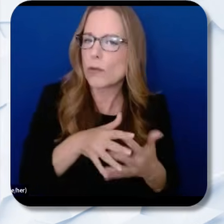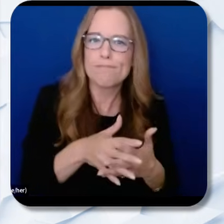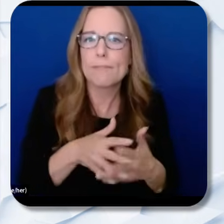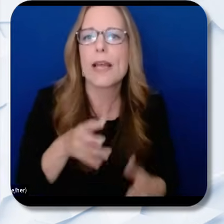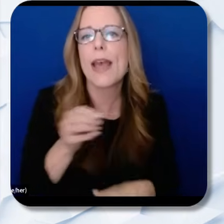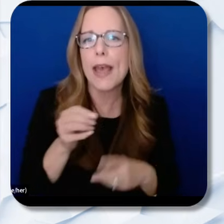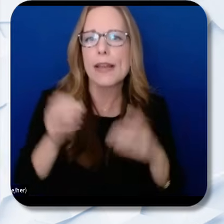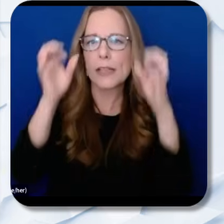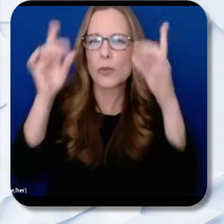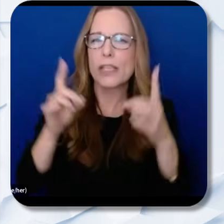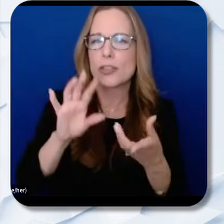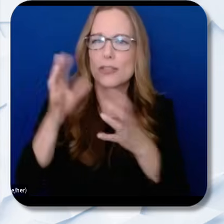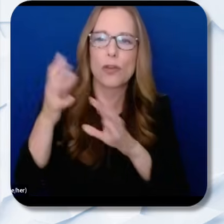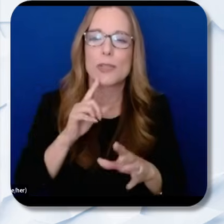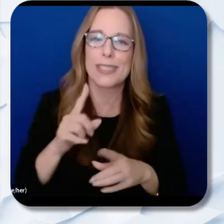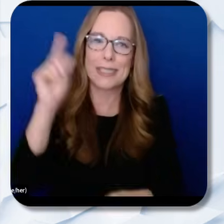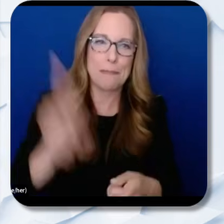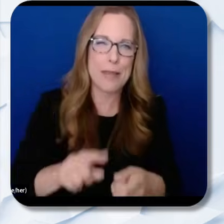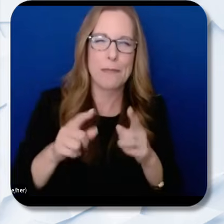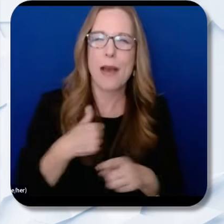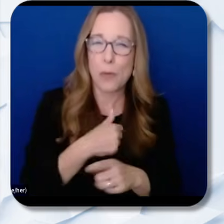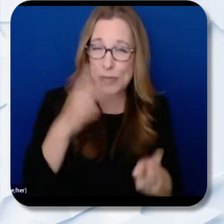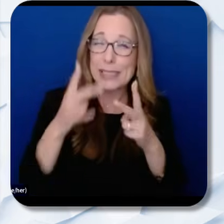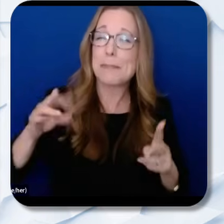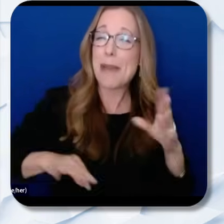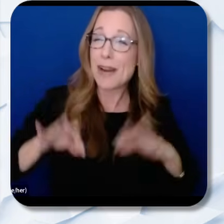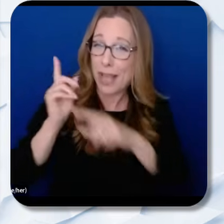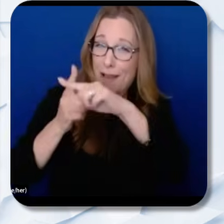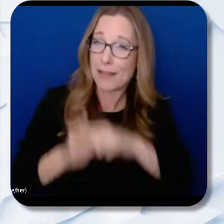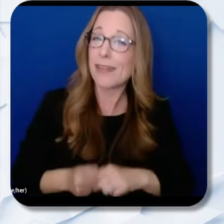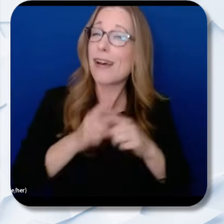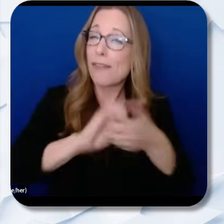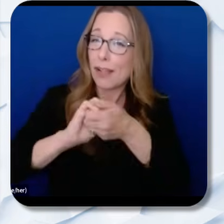working alongside housing providers to connect family with housing navigation